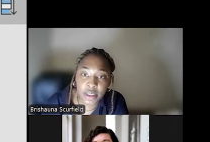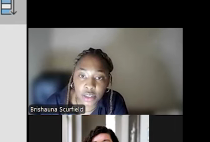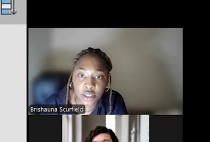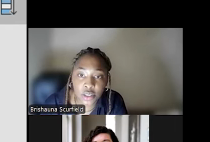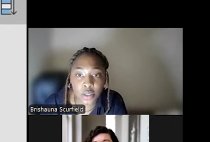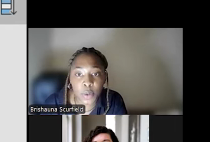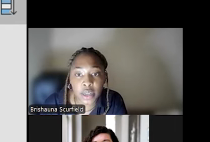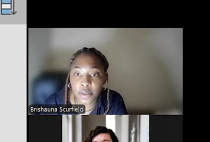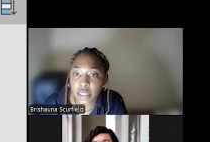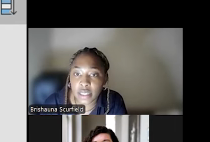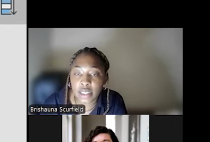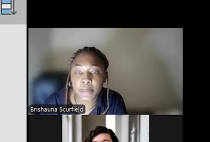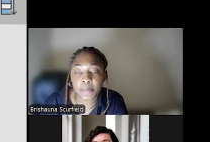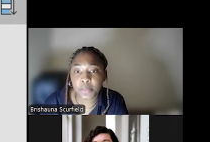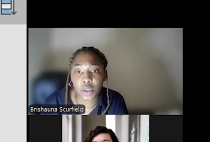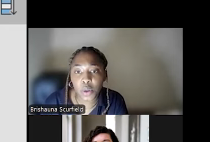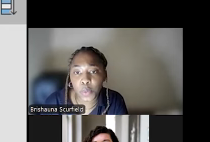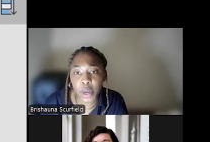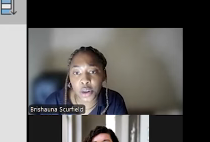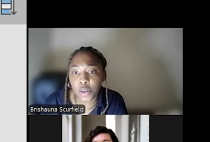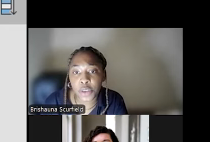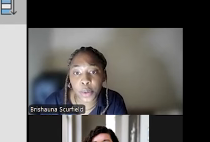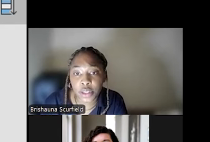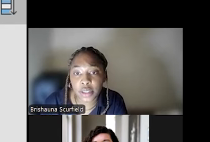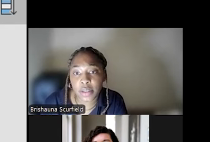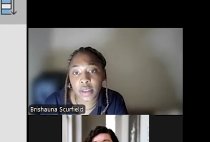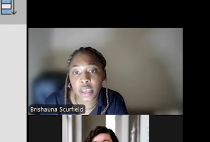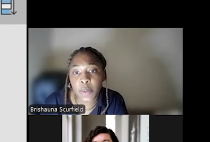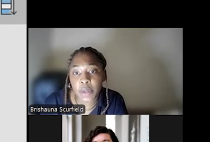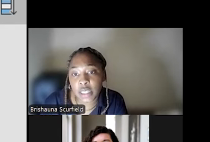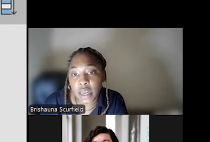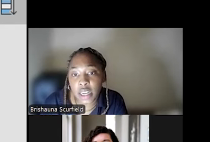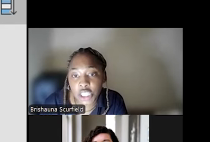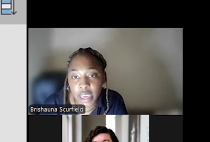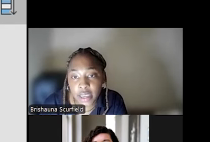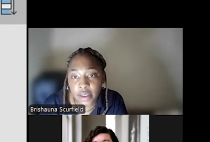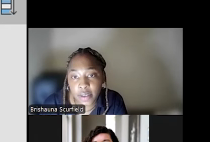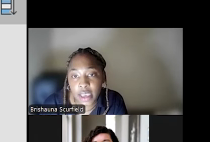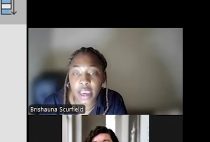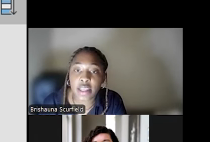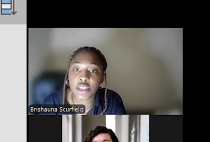that your students really don't need to read or your viewers? You would just uncheck it and the